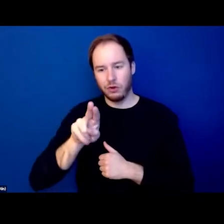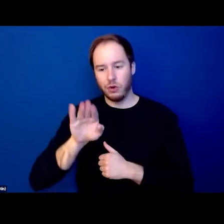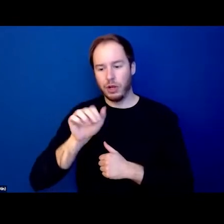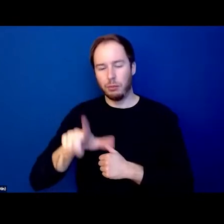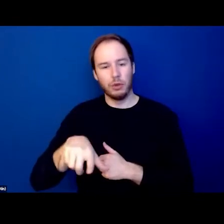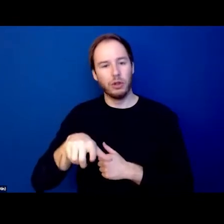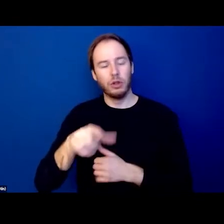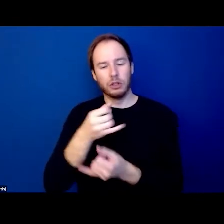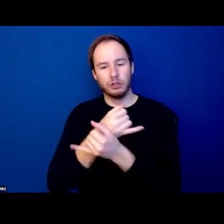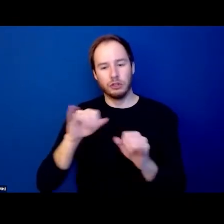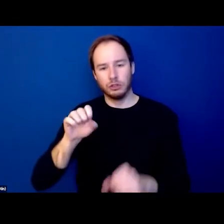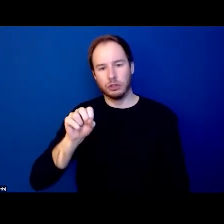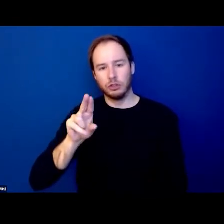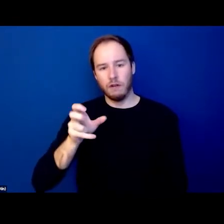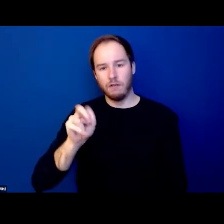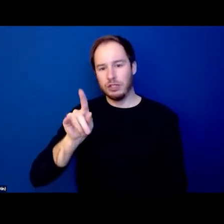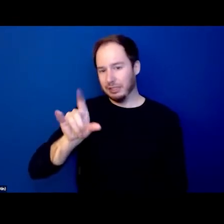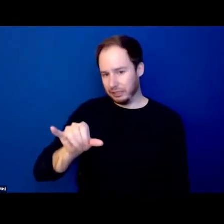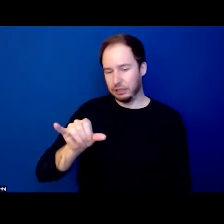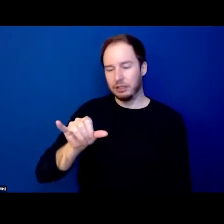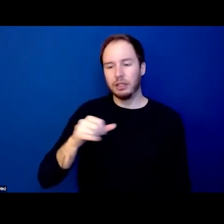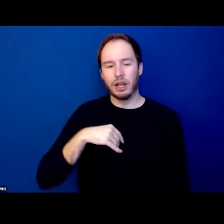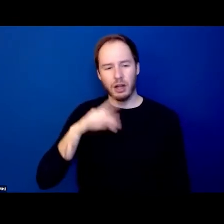So I'm gonna spend some time on a few slides